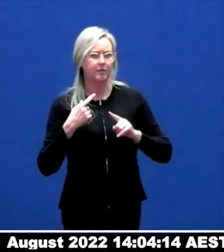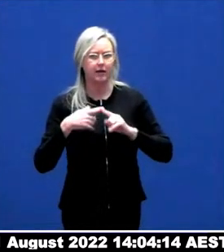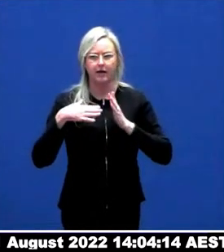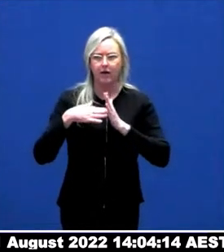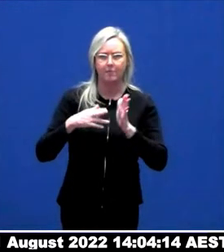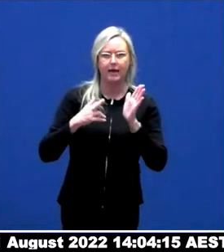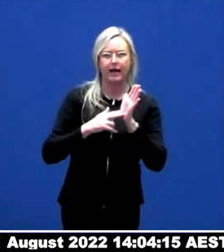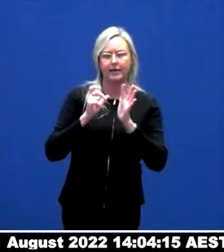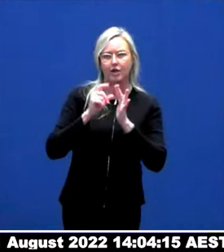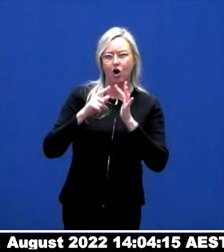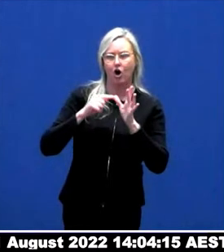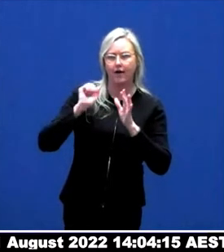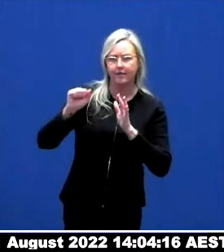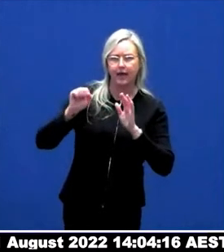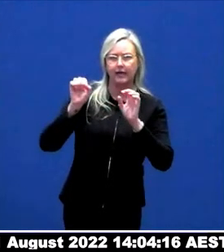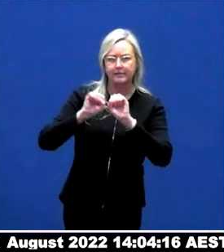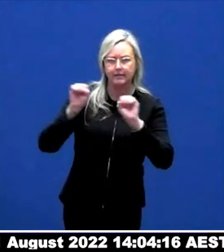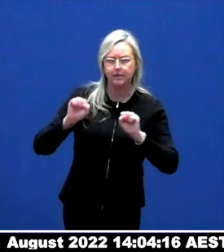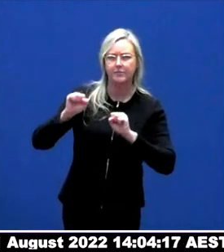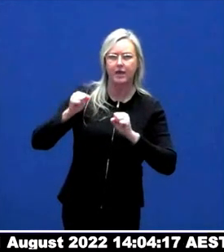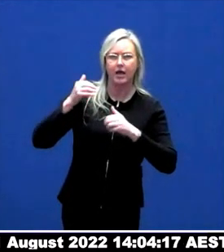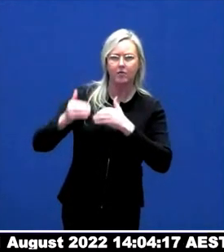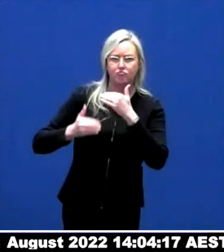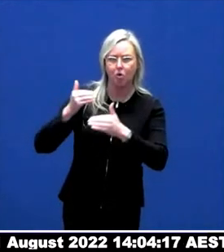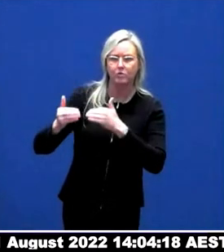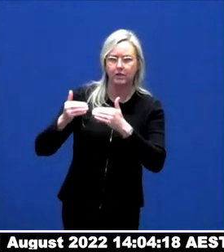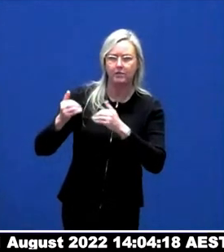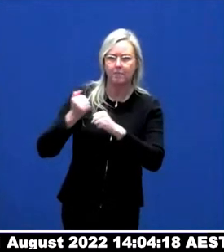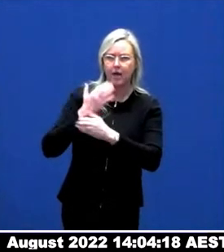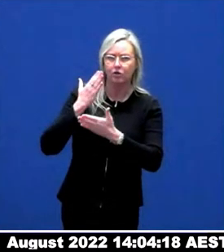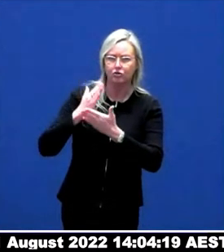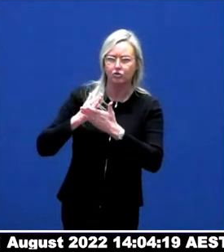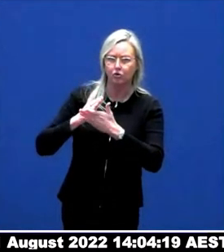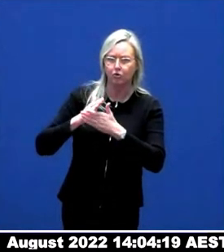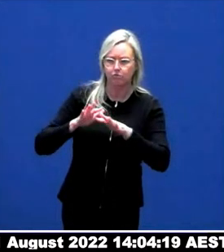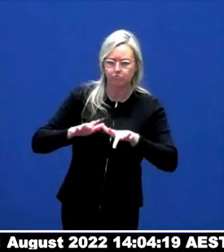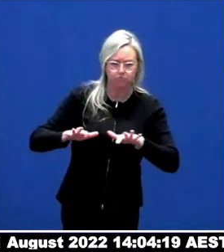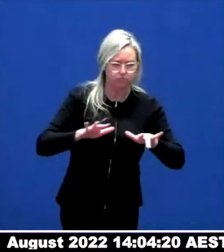systems and processes that protect the integrity of the participant experience and